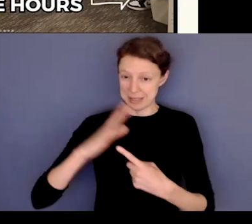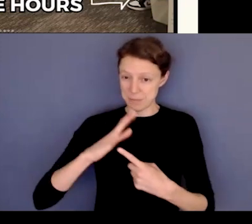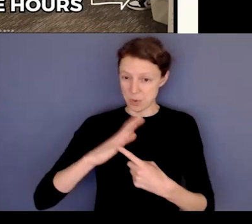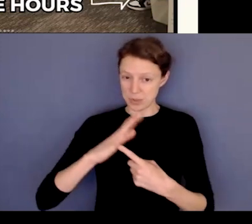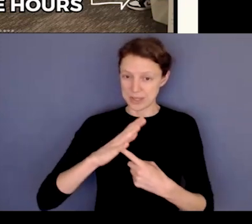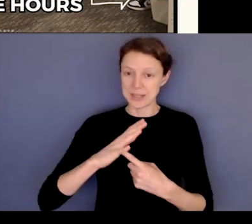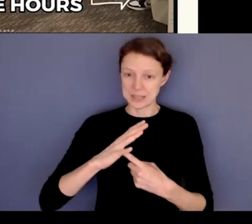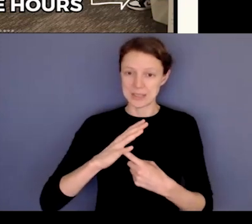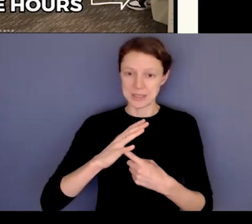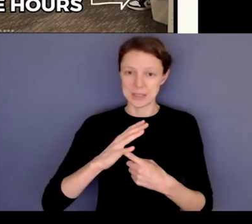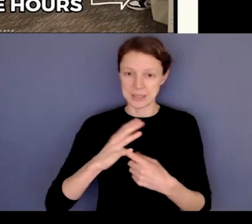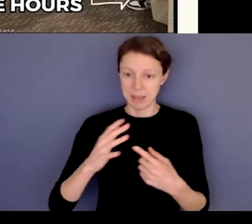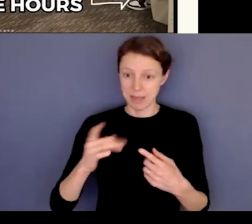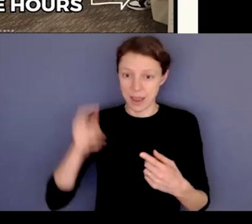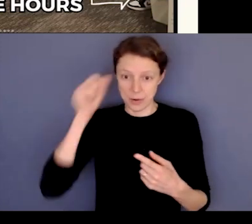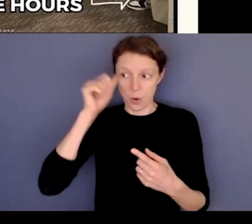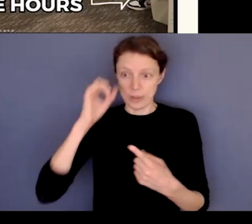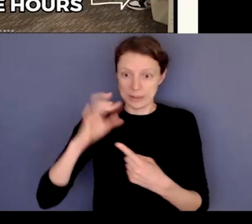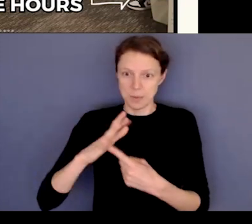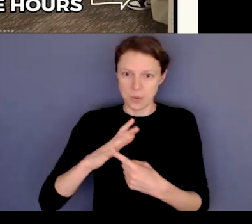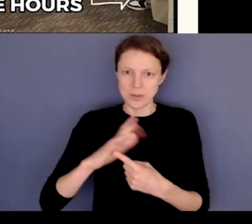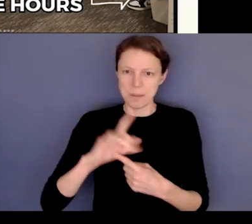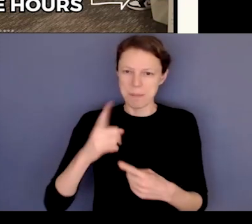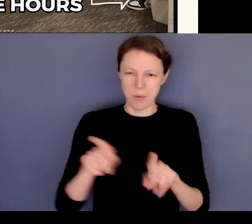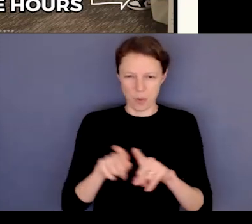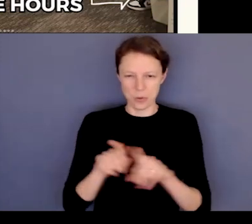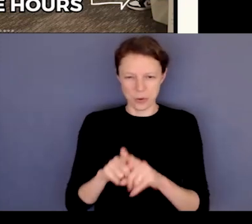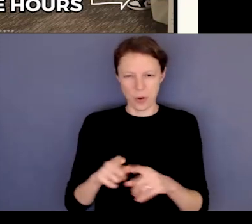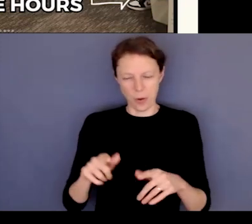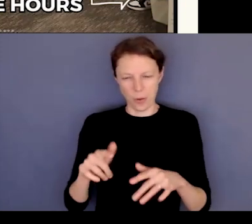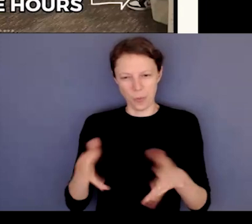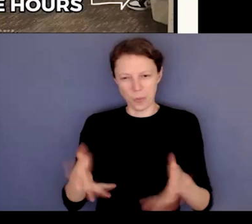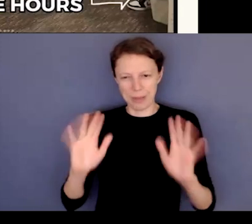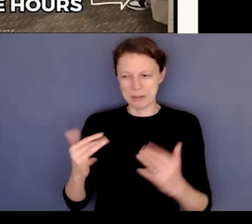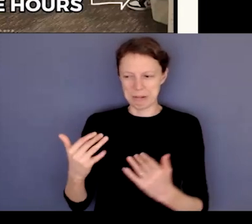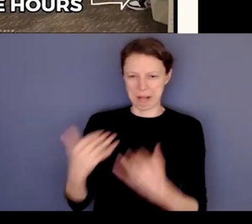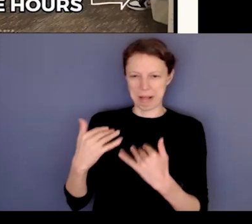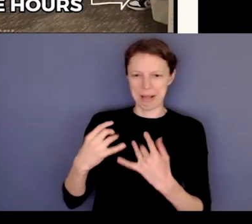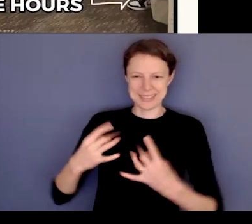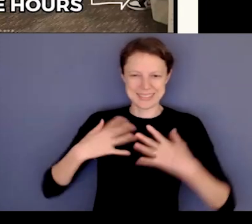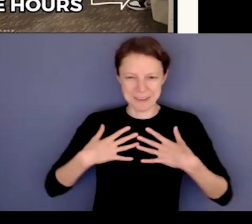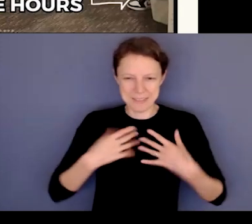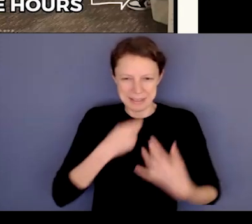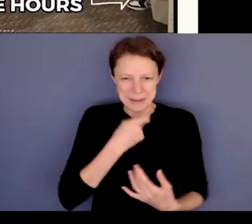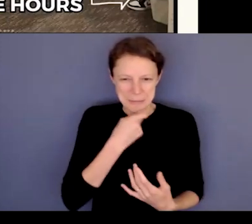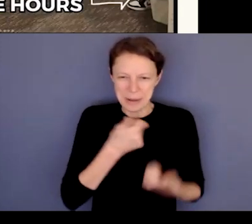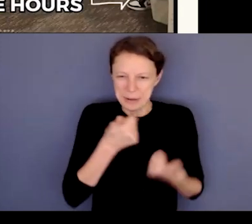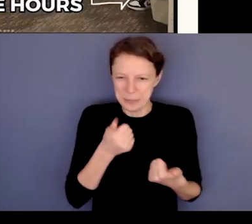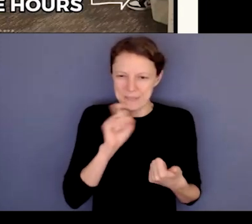willing to have fun with it and take the mickey out of themselves a little bit. Use other tools, available, stories,